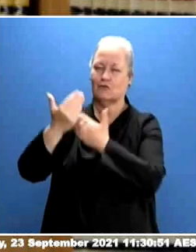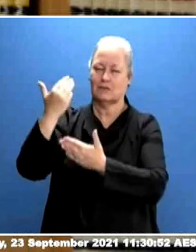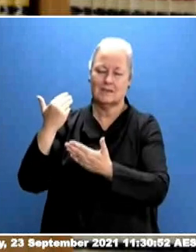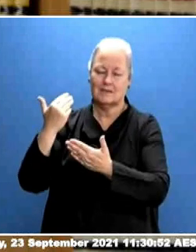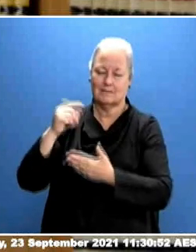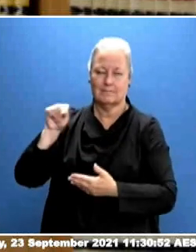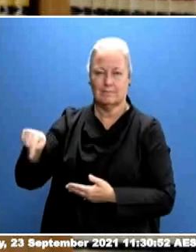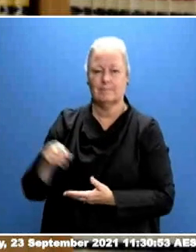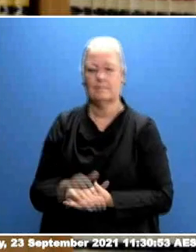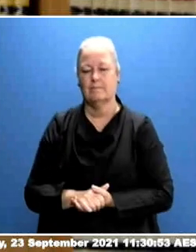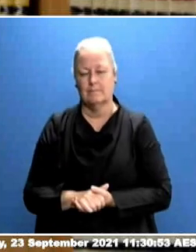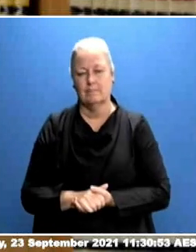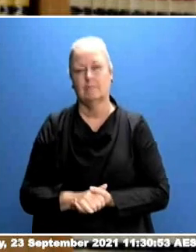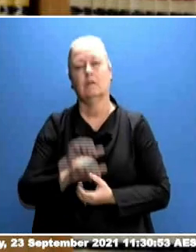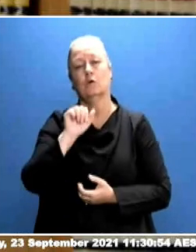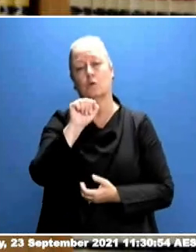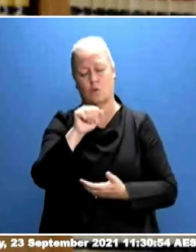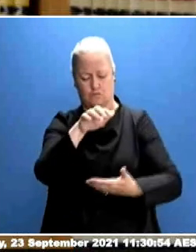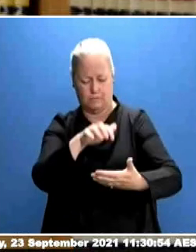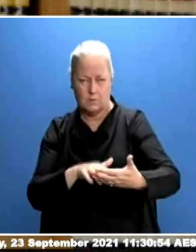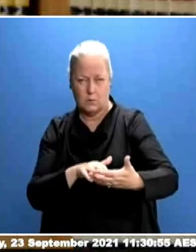In your report, you refer --- and I think Mr Crowley